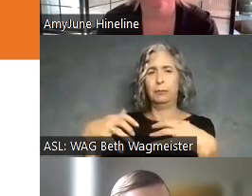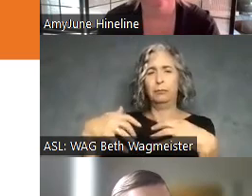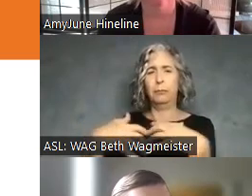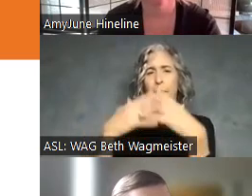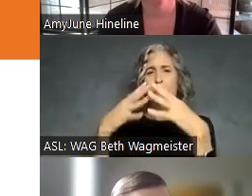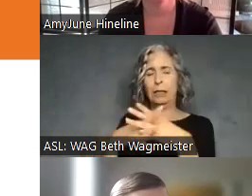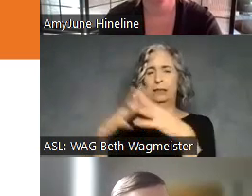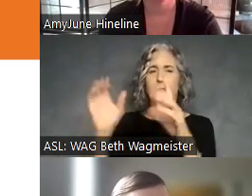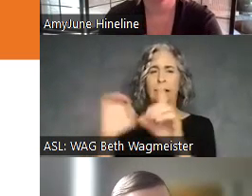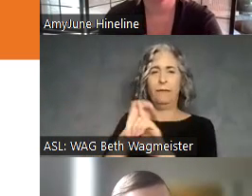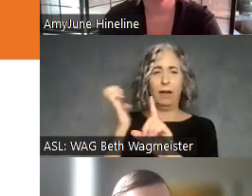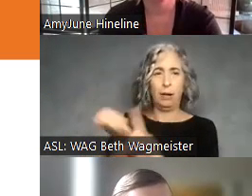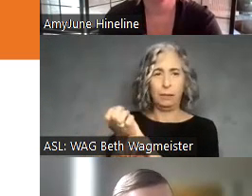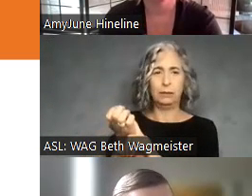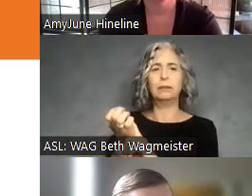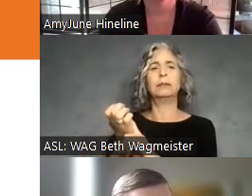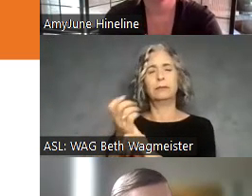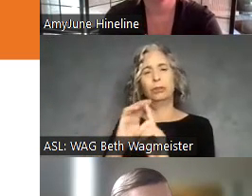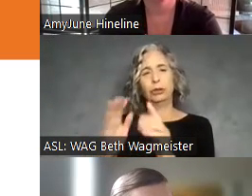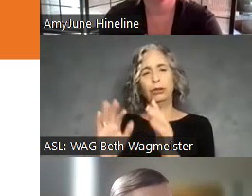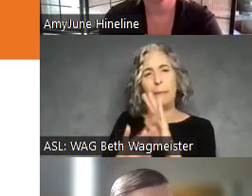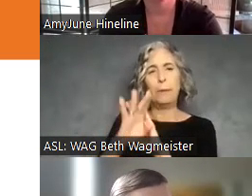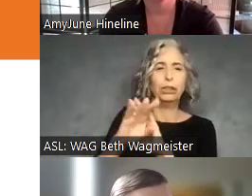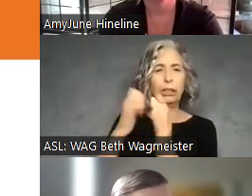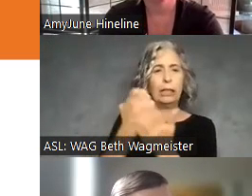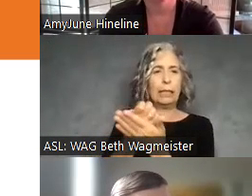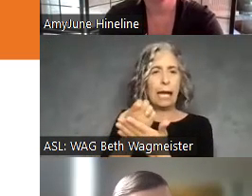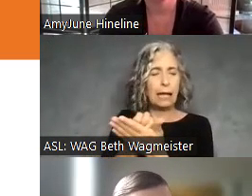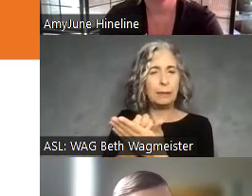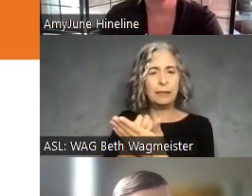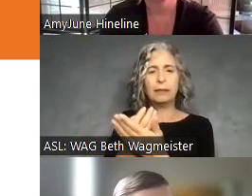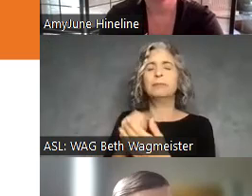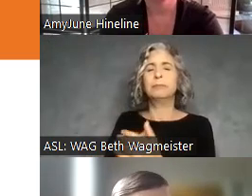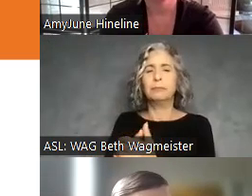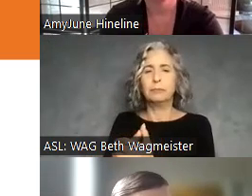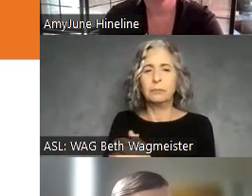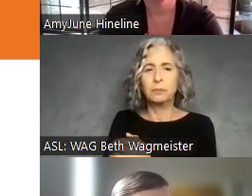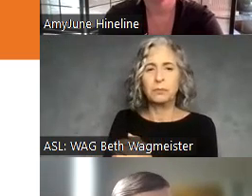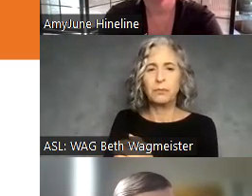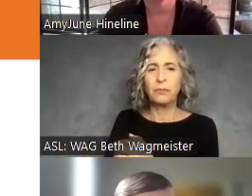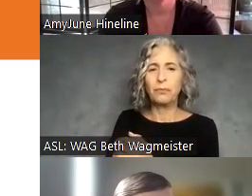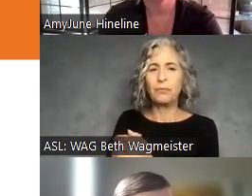account to ensure an accessible experience. I want to thank our support team as well,